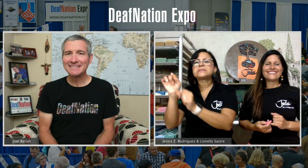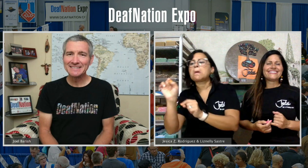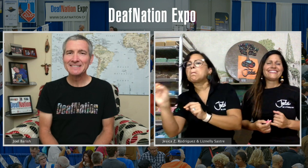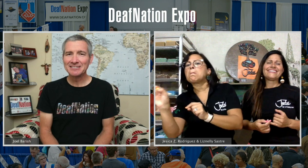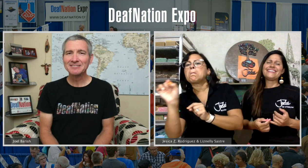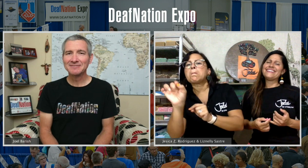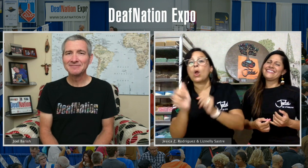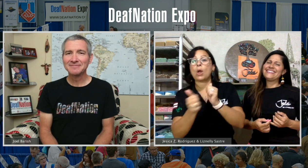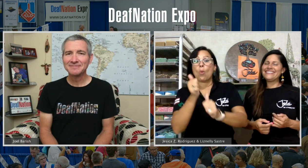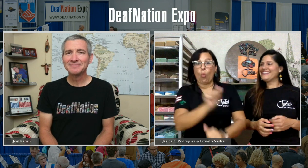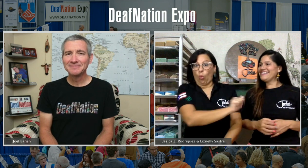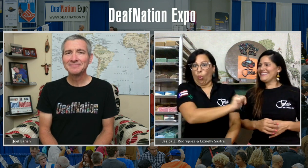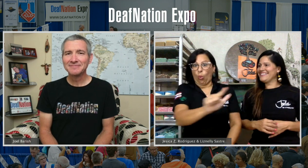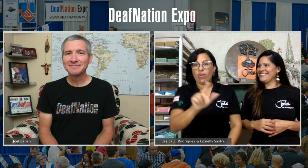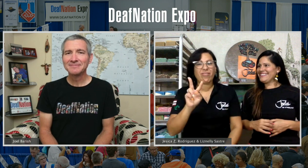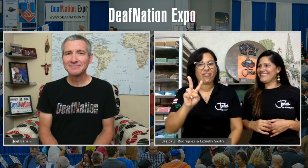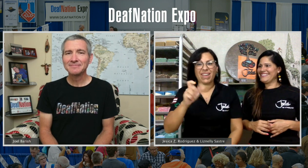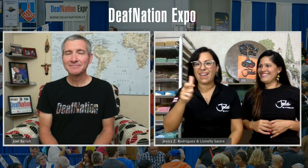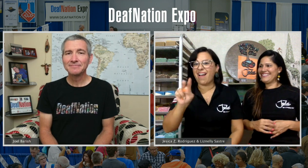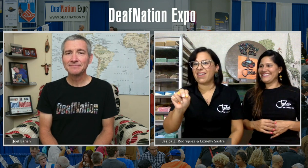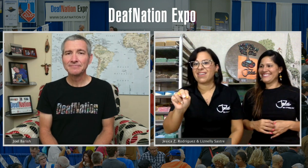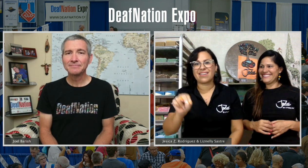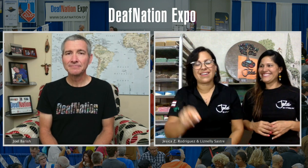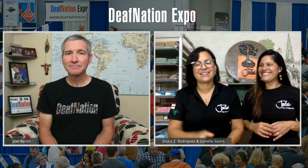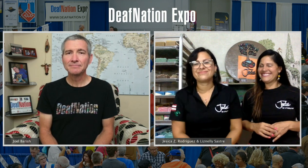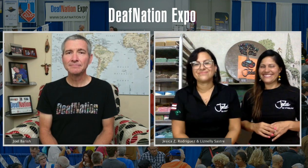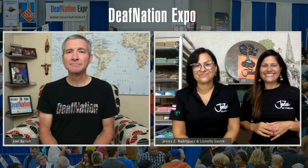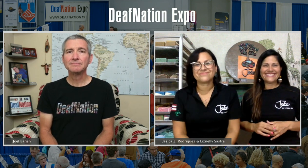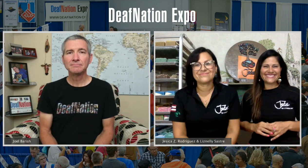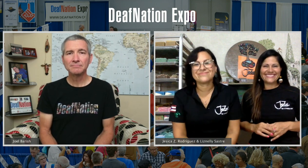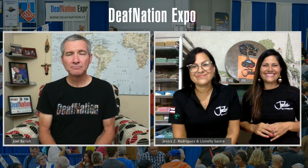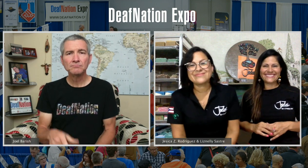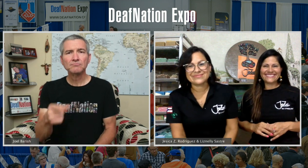That’s one exception, but most or all are vegan.